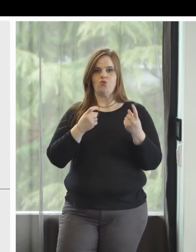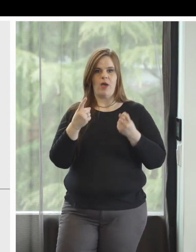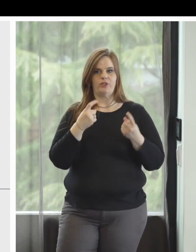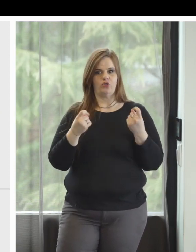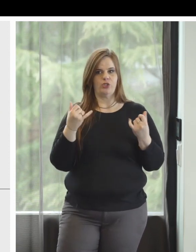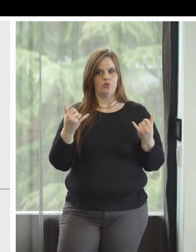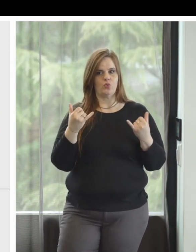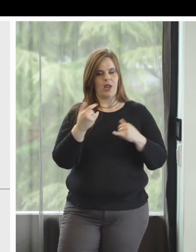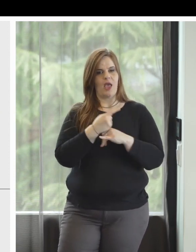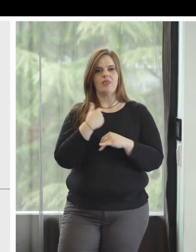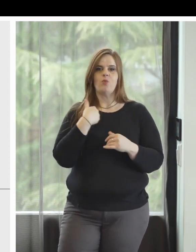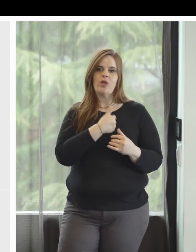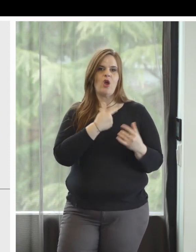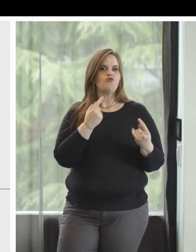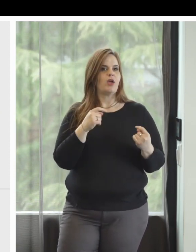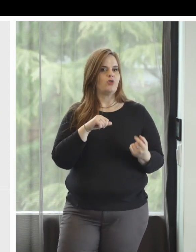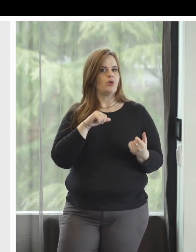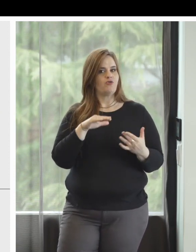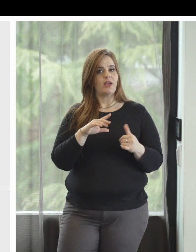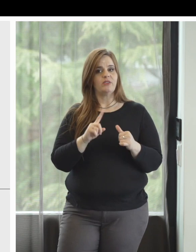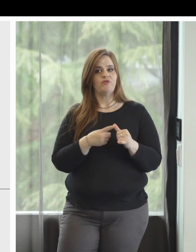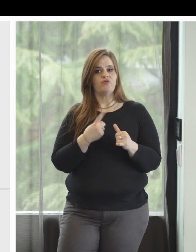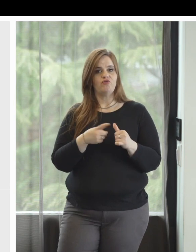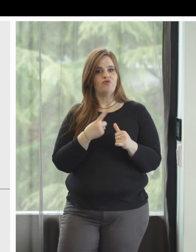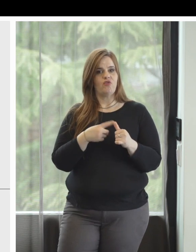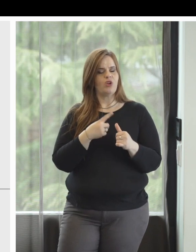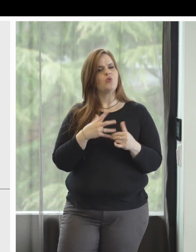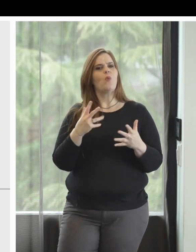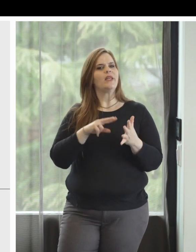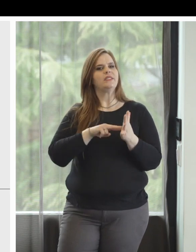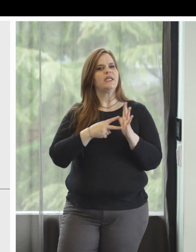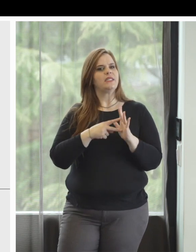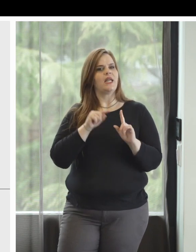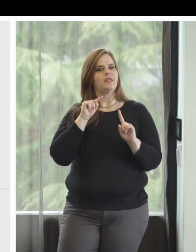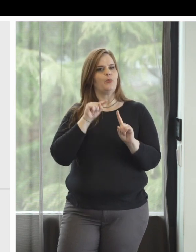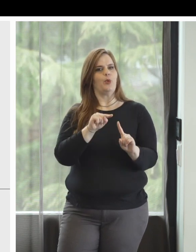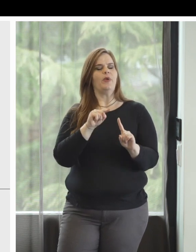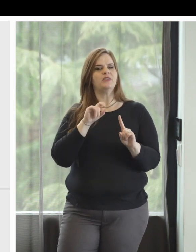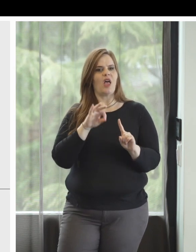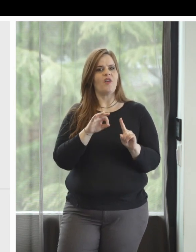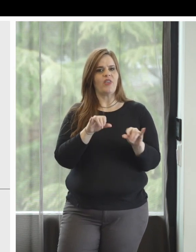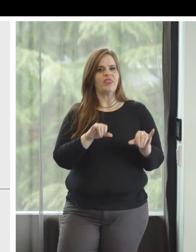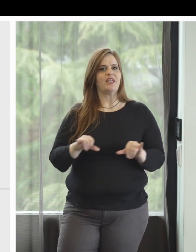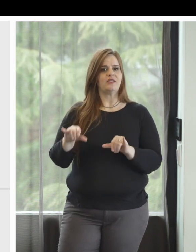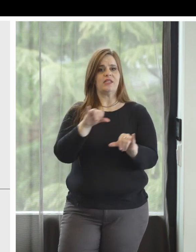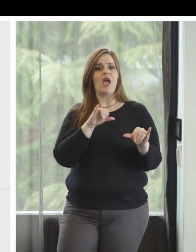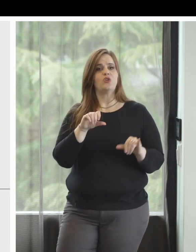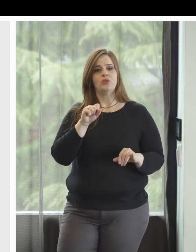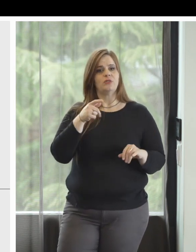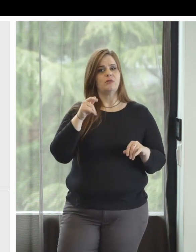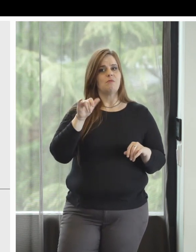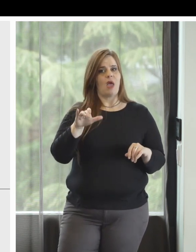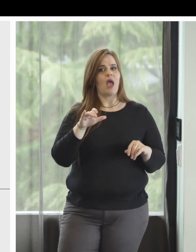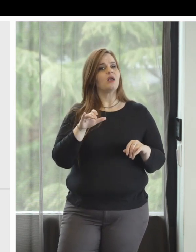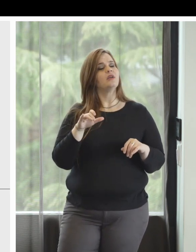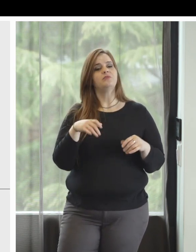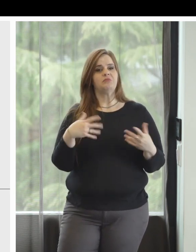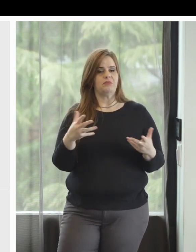address which is firstly what is the intended purpose of the standard or specs. And with respect